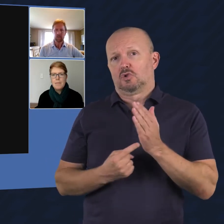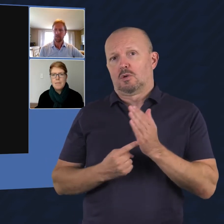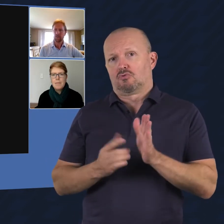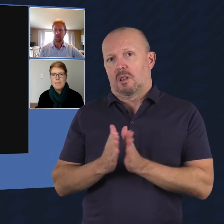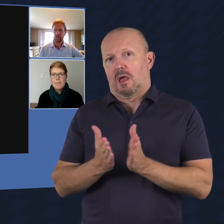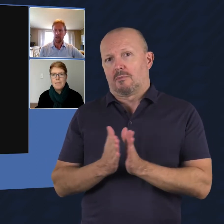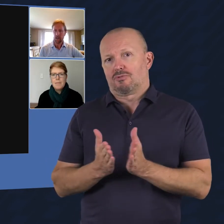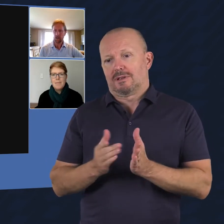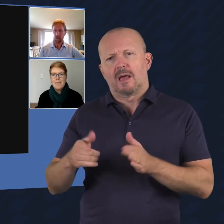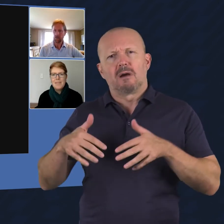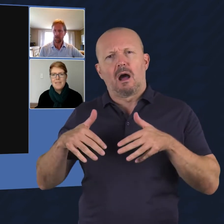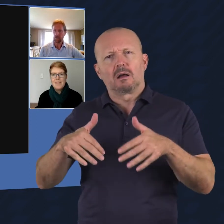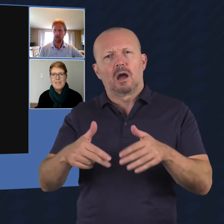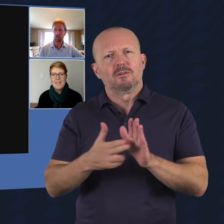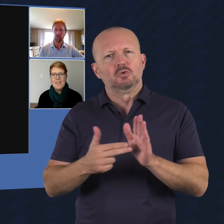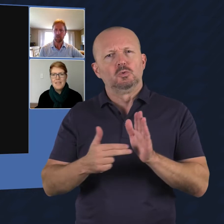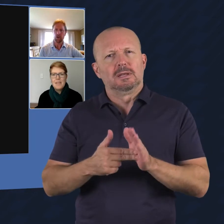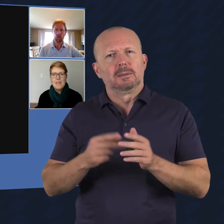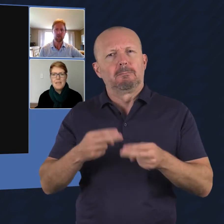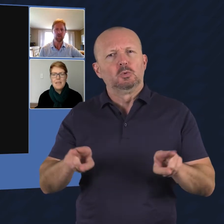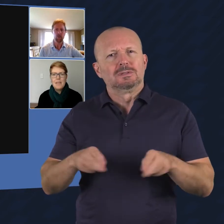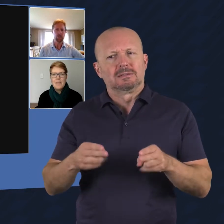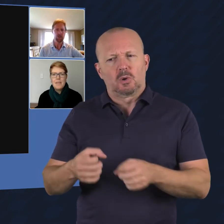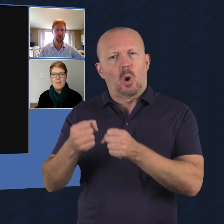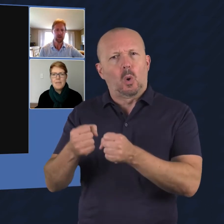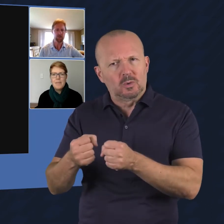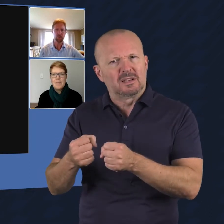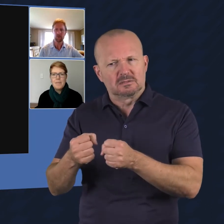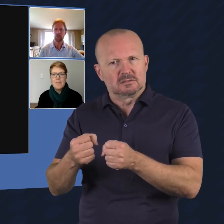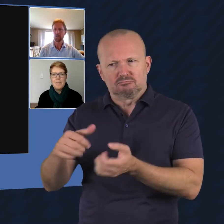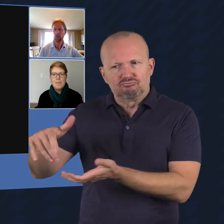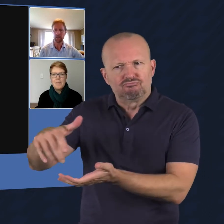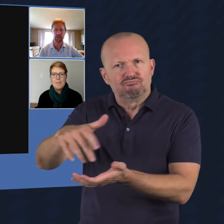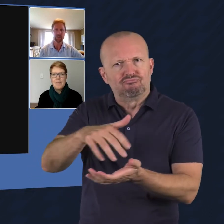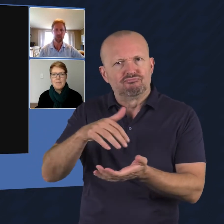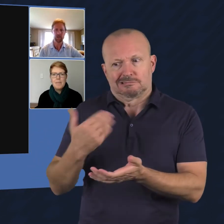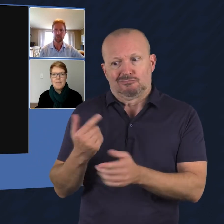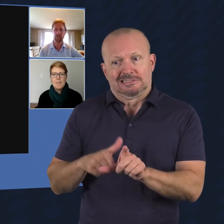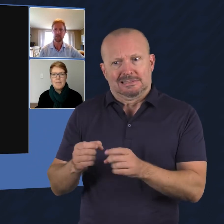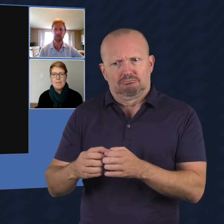the archive of New Zealand music's holdings of popular music have grown considerably in recent years.